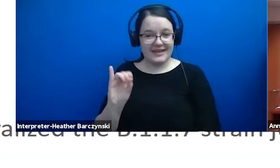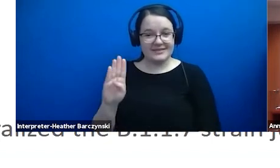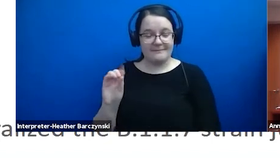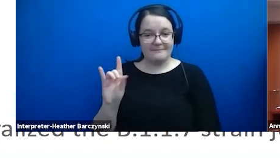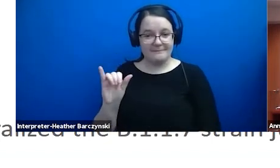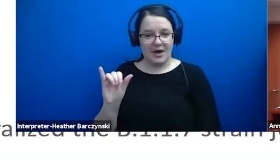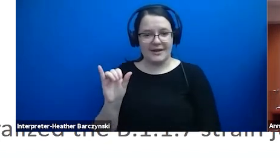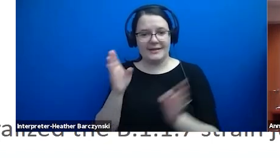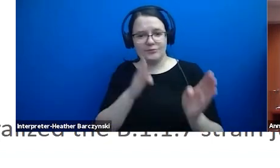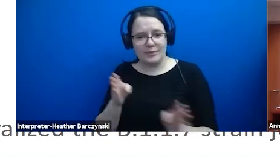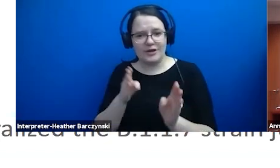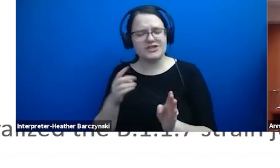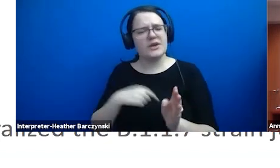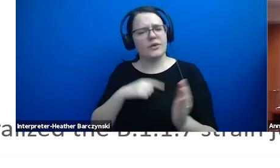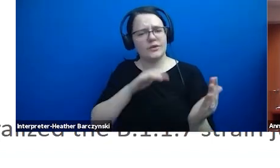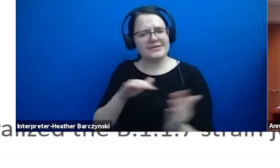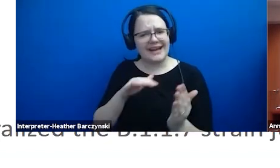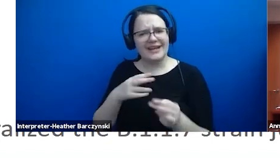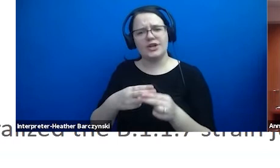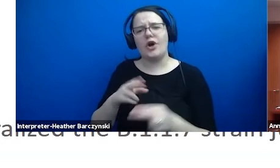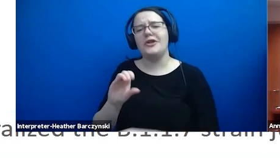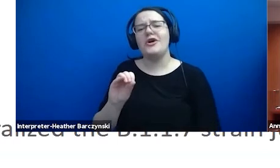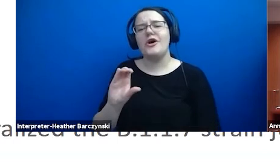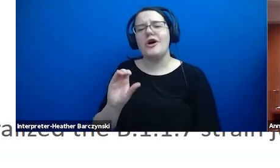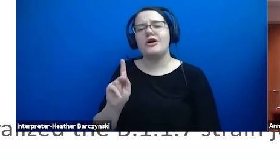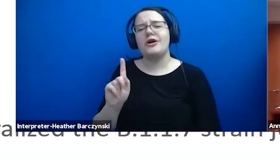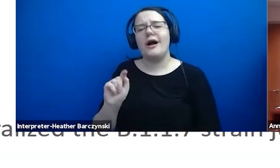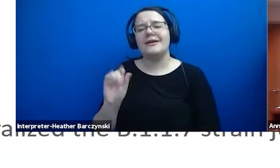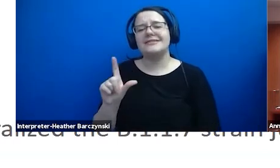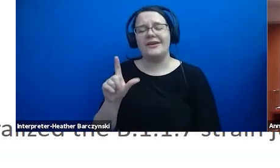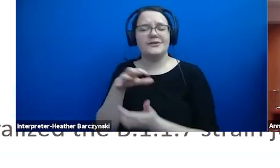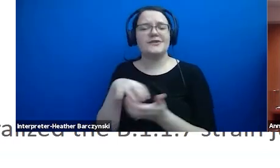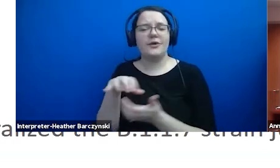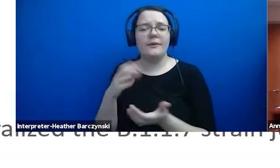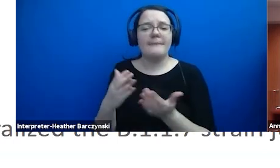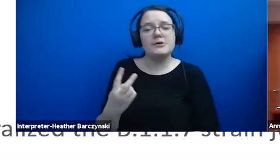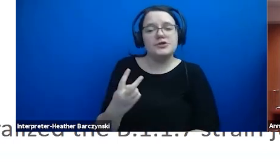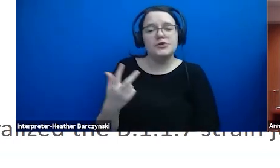studied in what we call cocktails so they may have two or three monoclonal antibodies to overcome